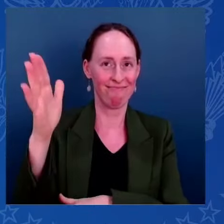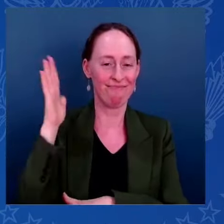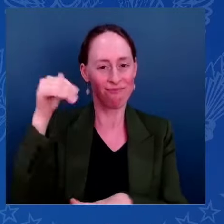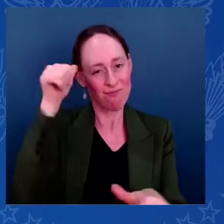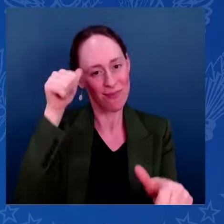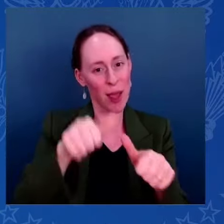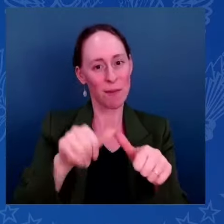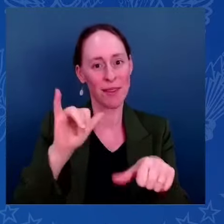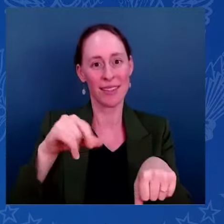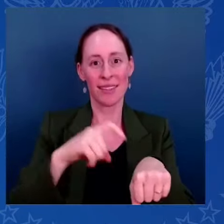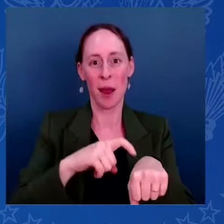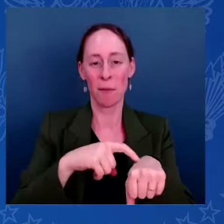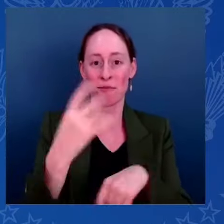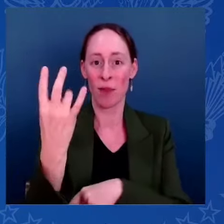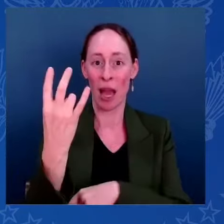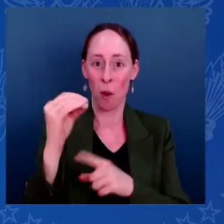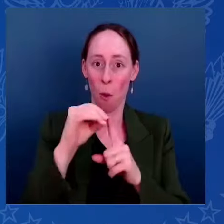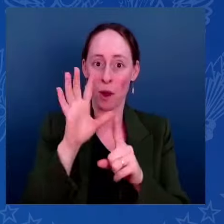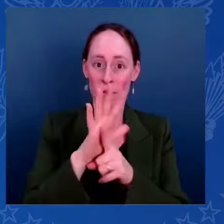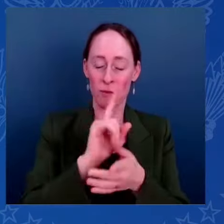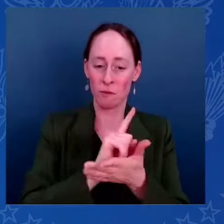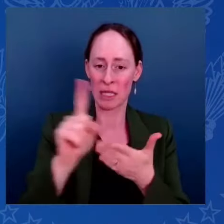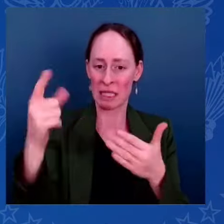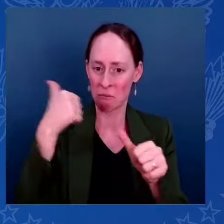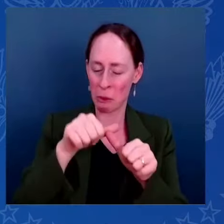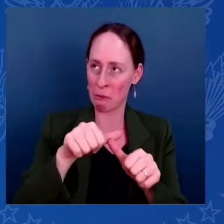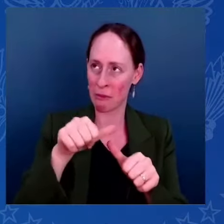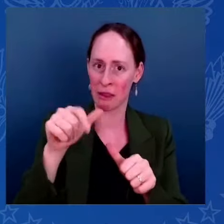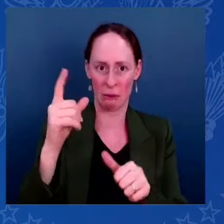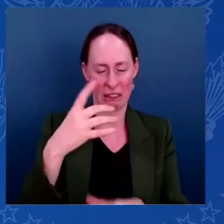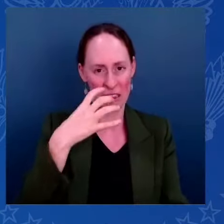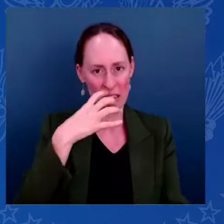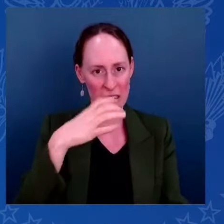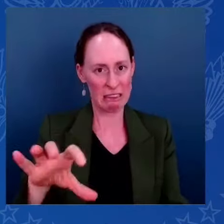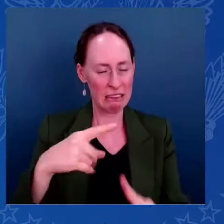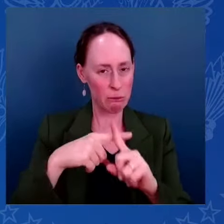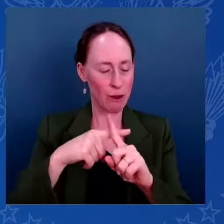But that's okay. And I want to thank the press for being here